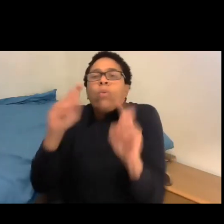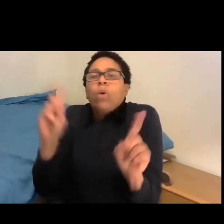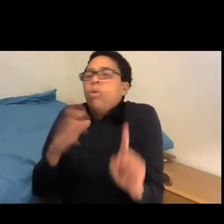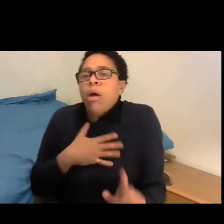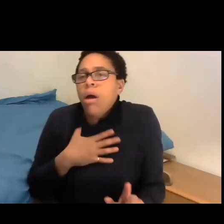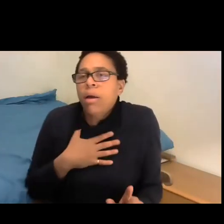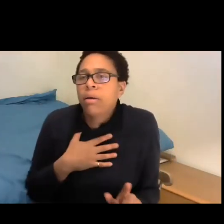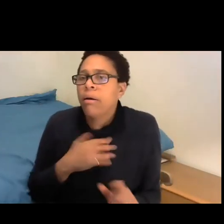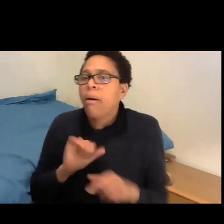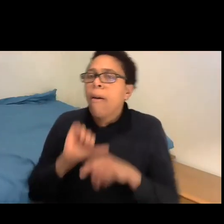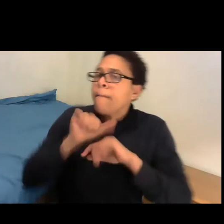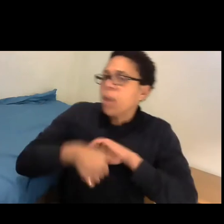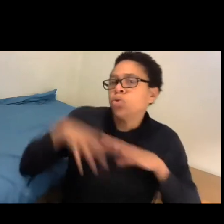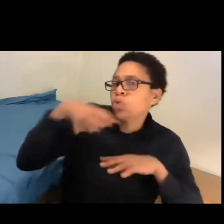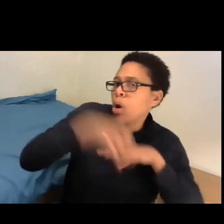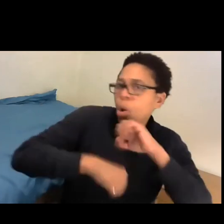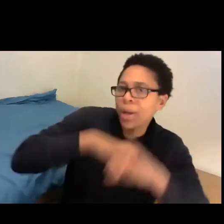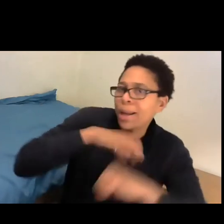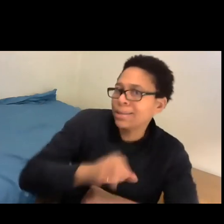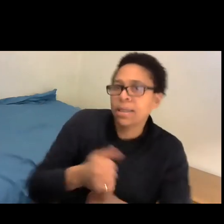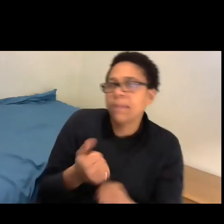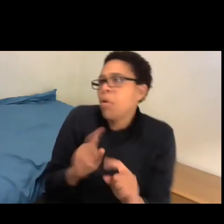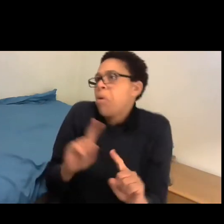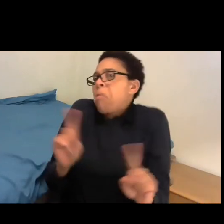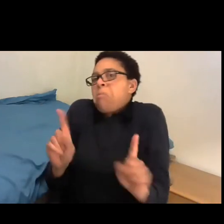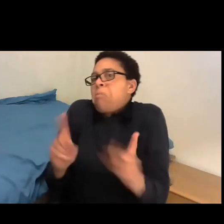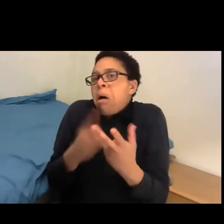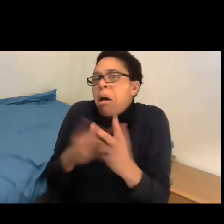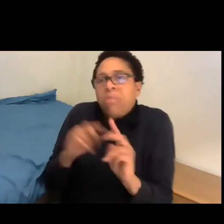And that's how I interpreted my identity as well as a gay man.